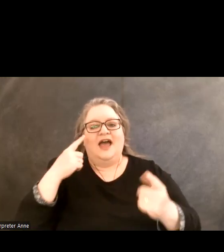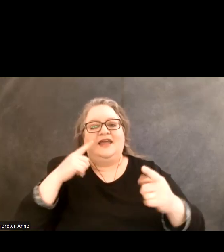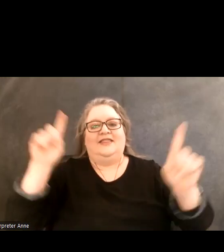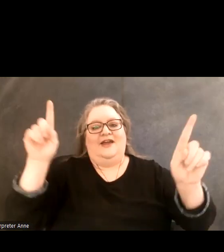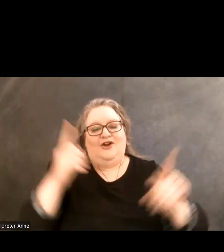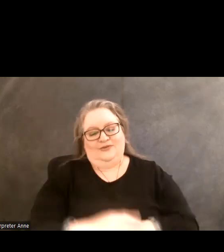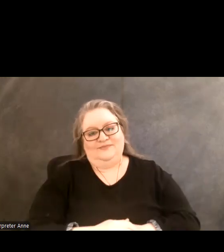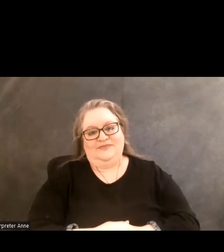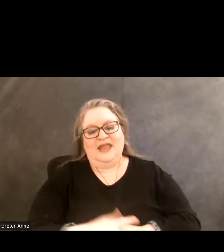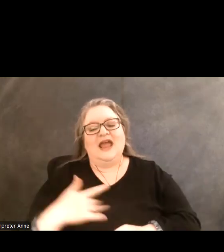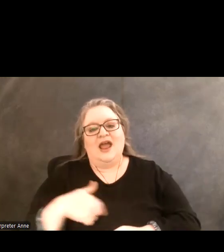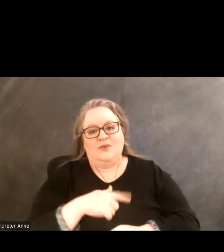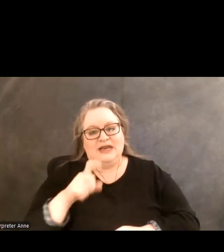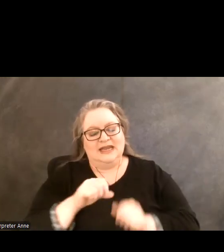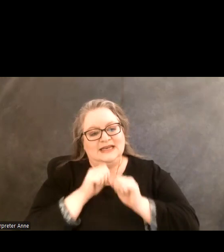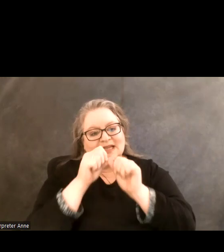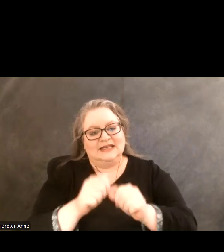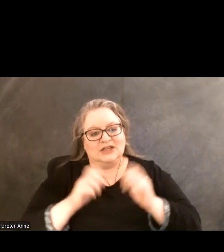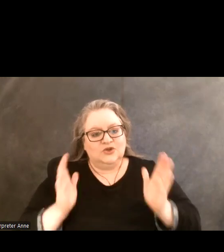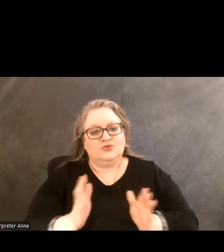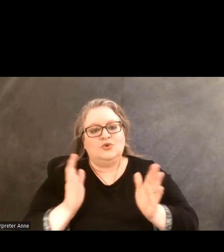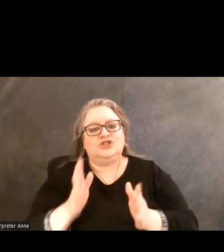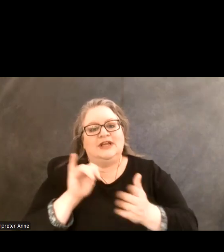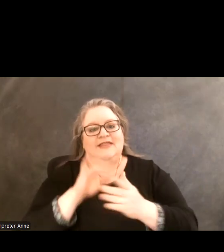And we need to keep pushing in that direction.